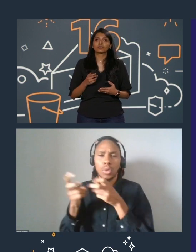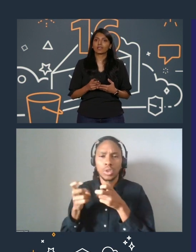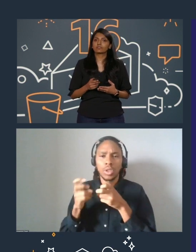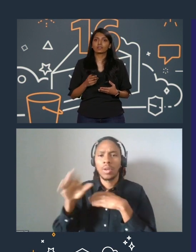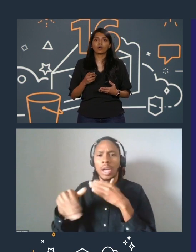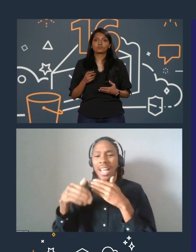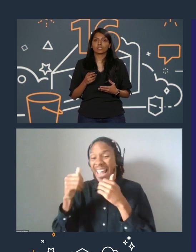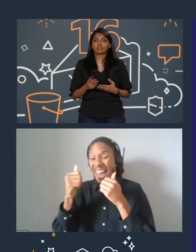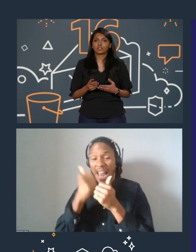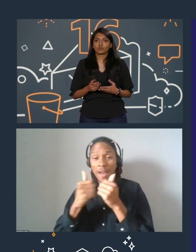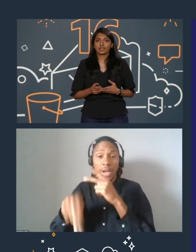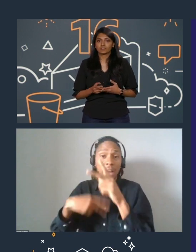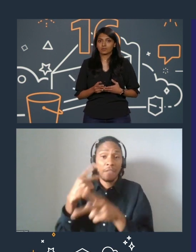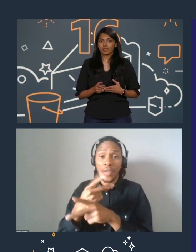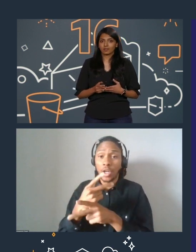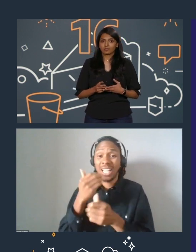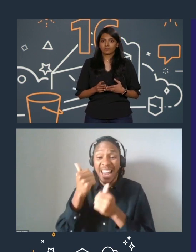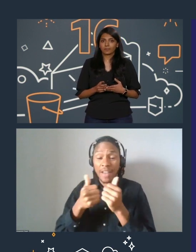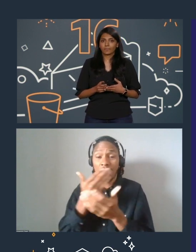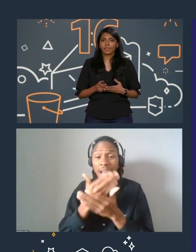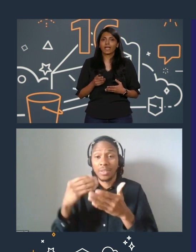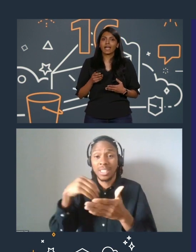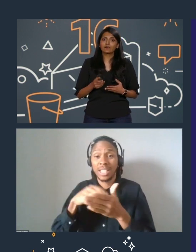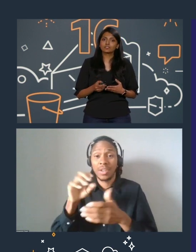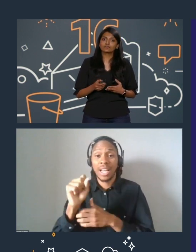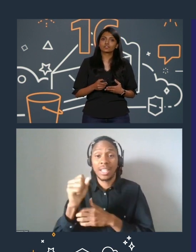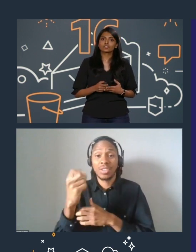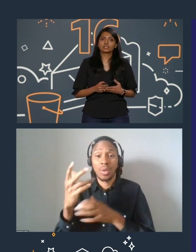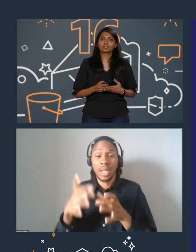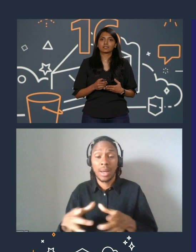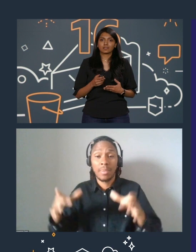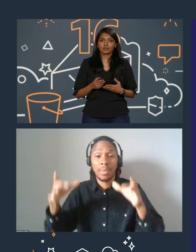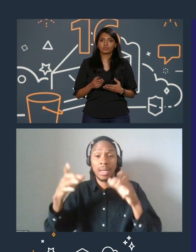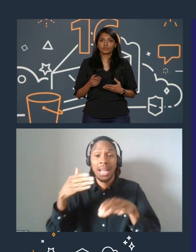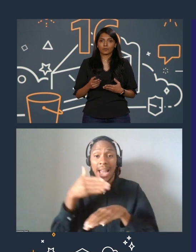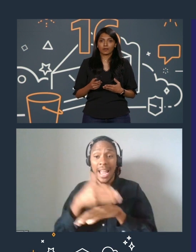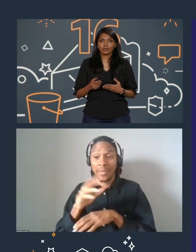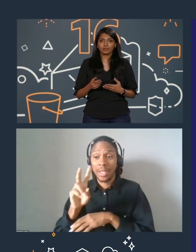of every object in your S3 bucket. After versioning is enabled for a bucket,